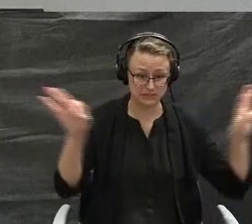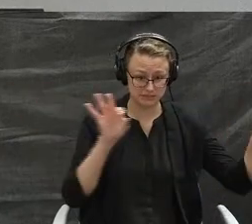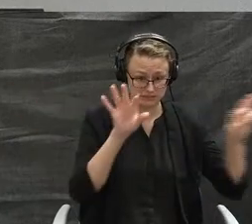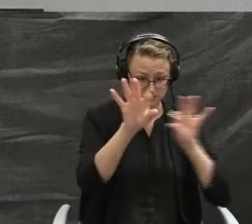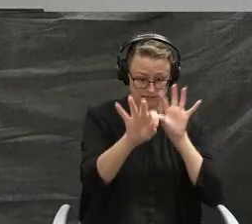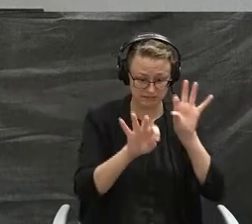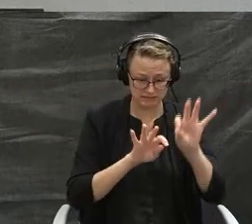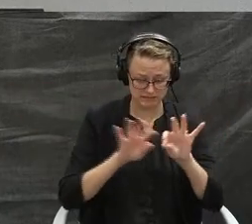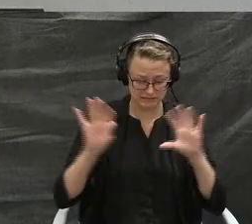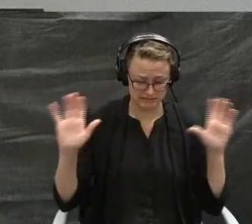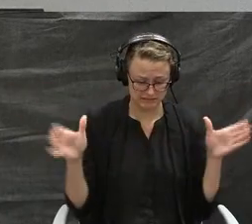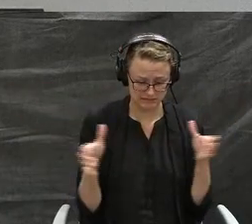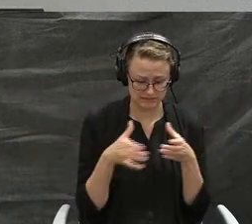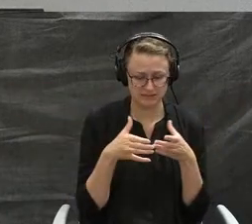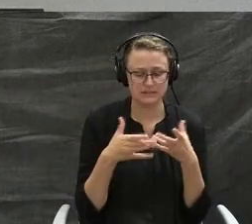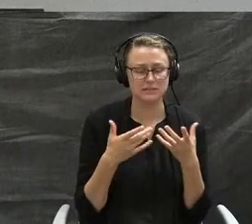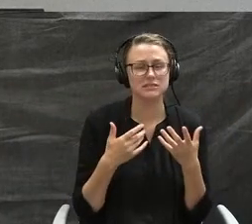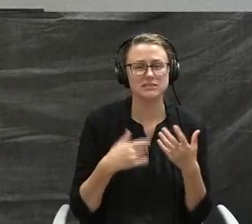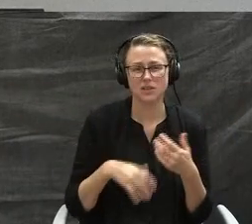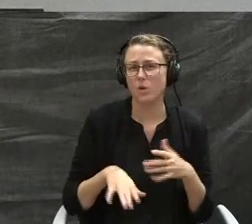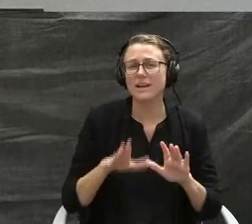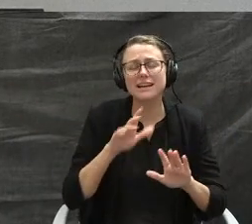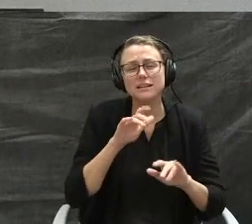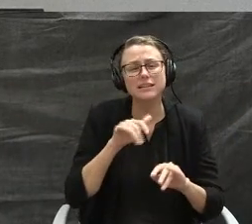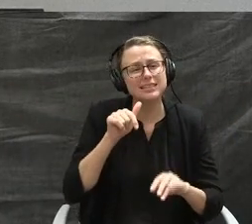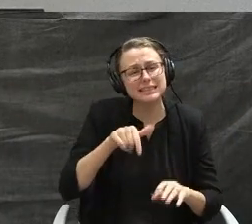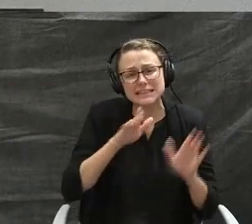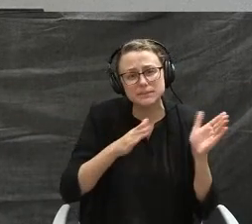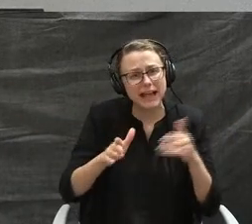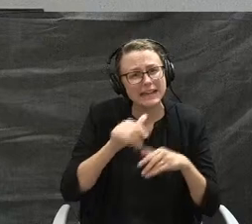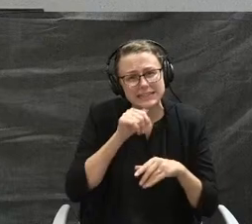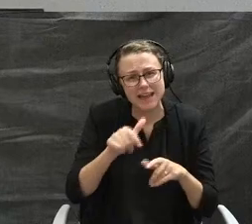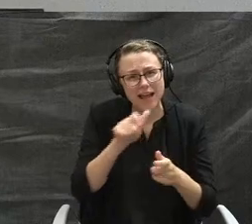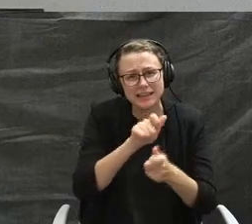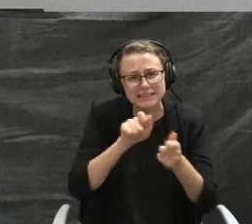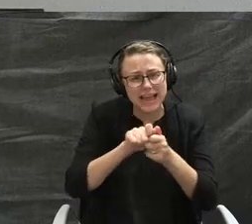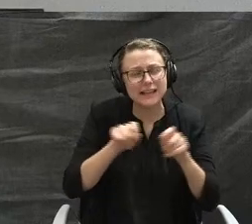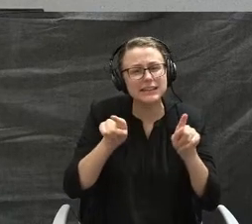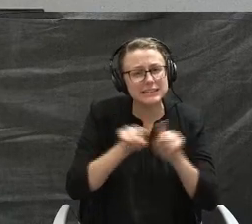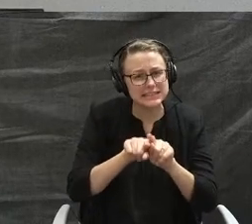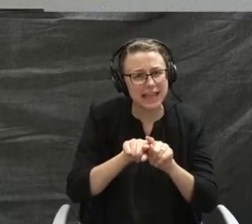Seven, so it's not the same as Seven, but it's it's kind of the